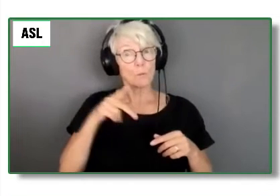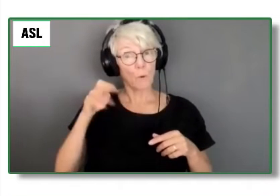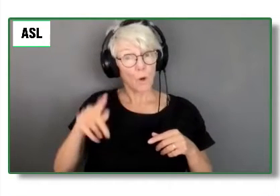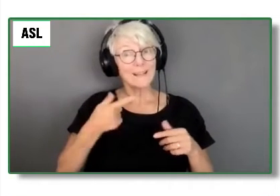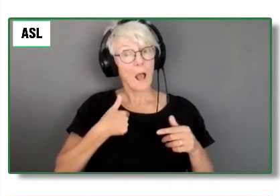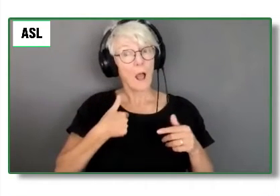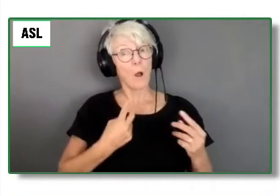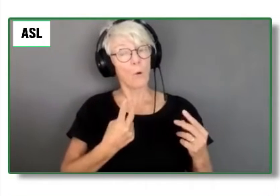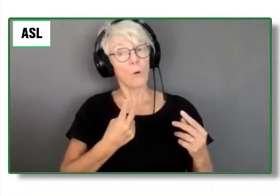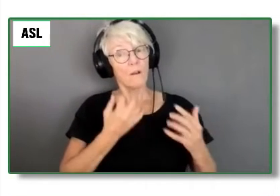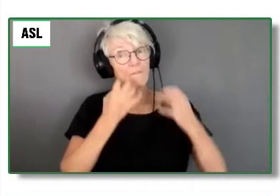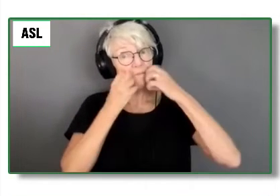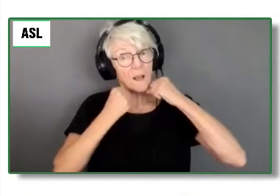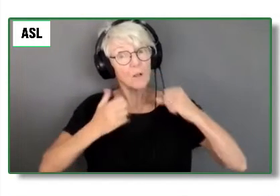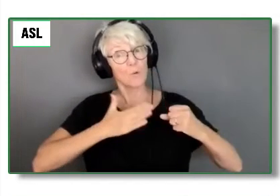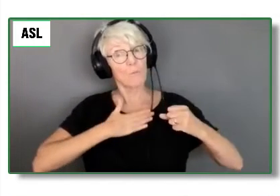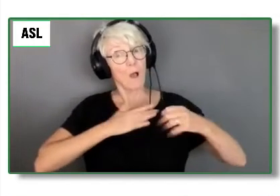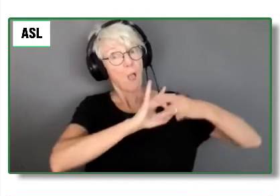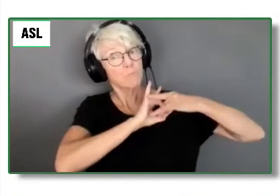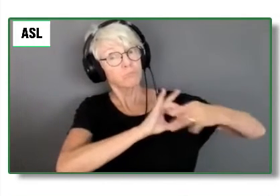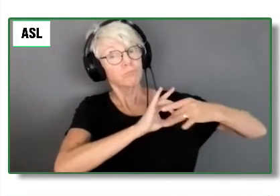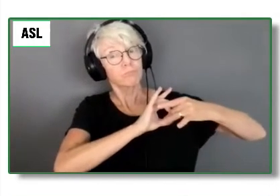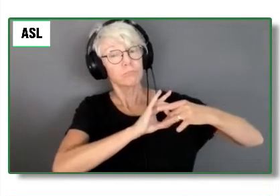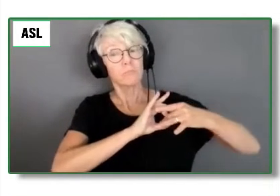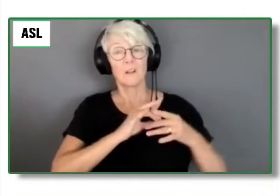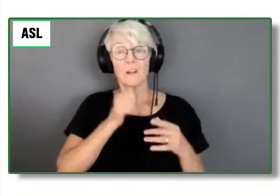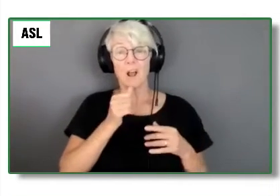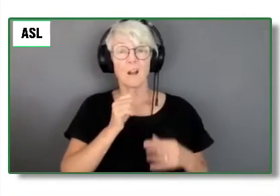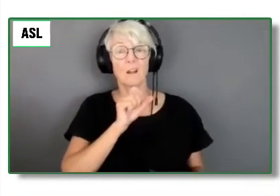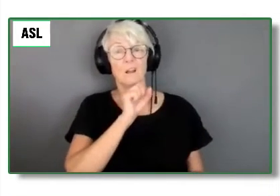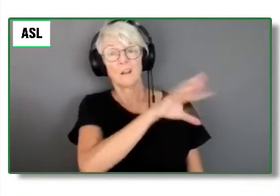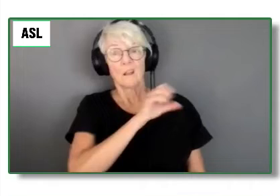a thorn in their side. I've been asked to help staff publish an